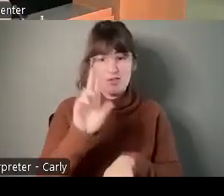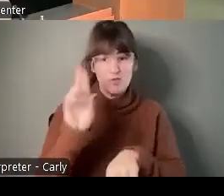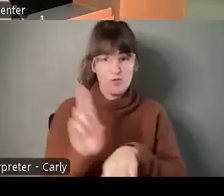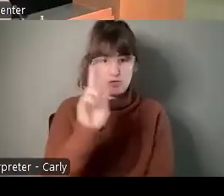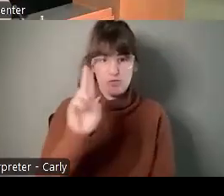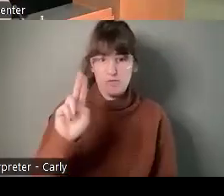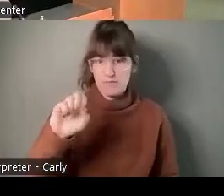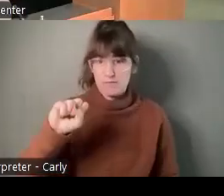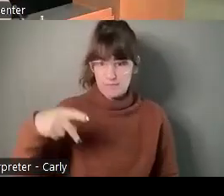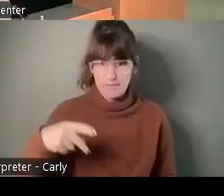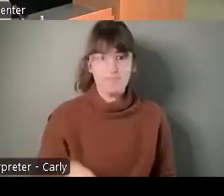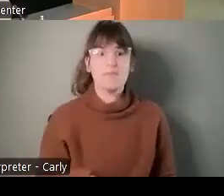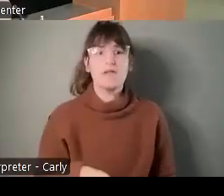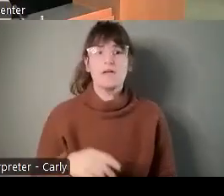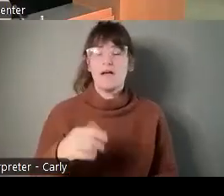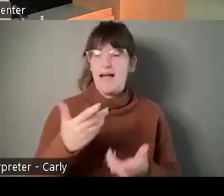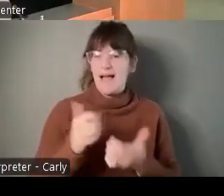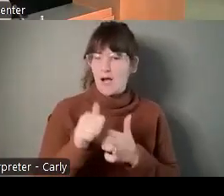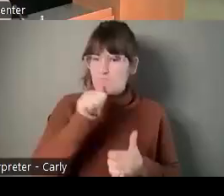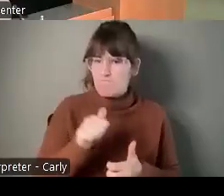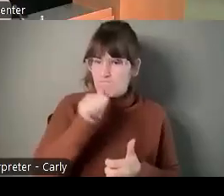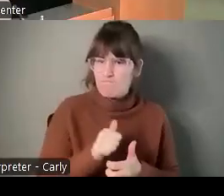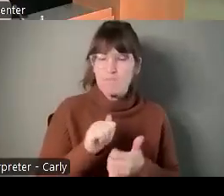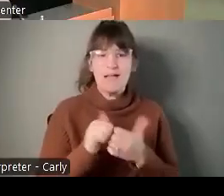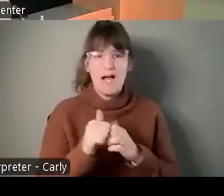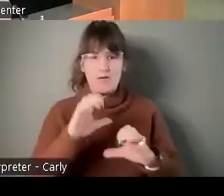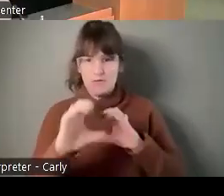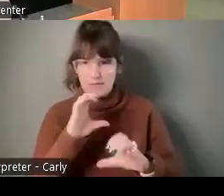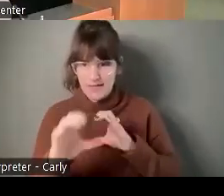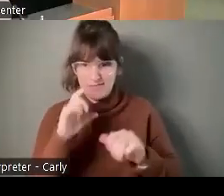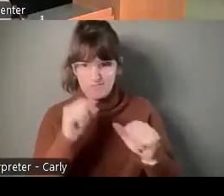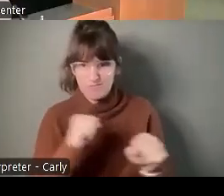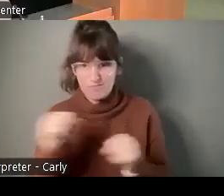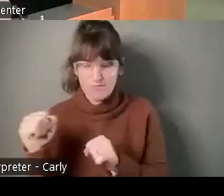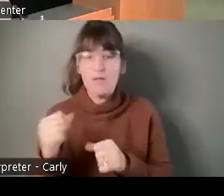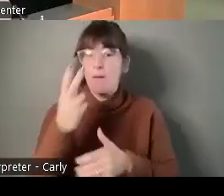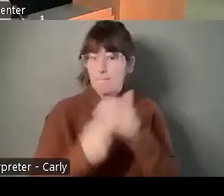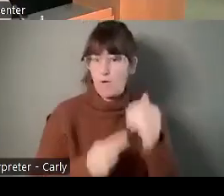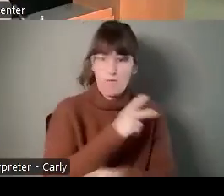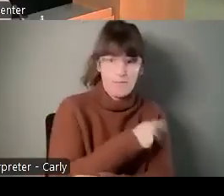communication and their overall um patient and parent um satisfaction. So we looked at this at